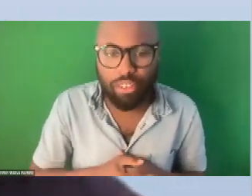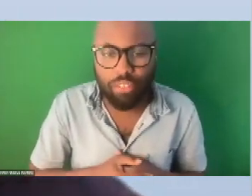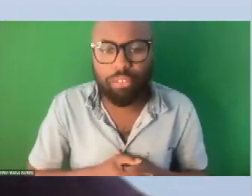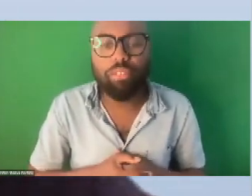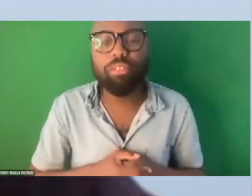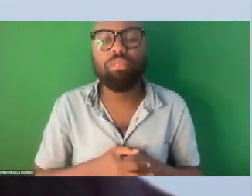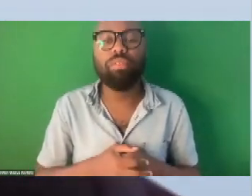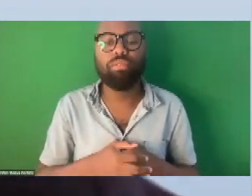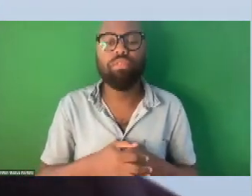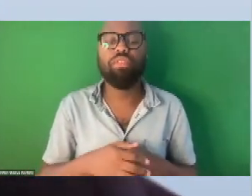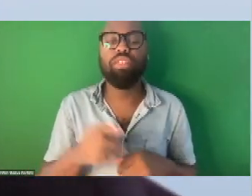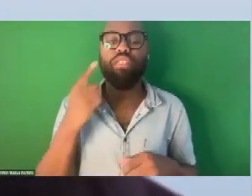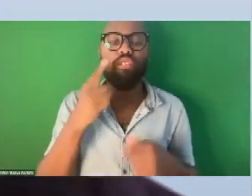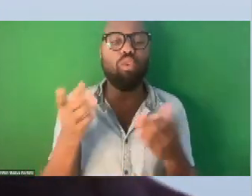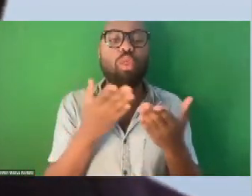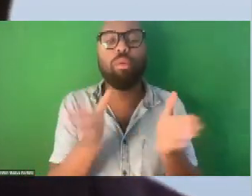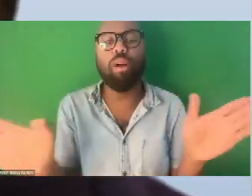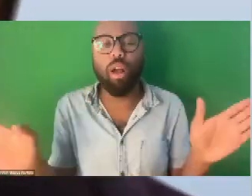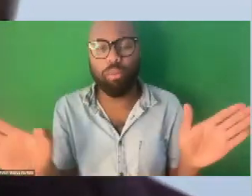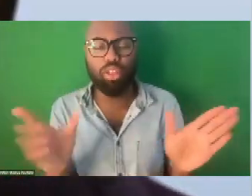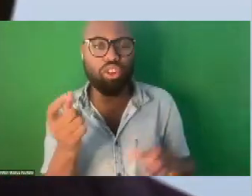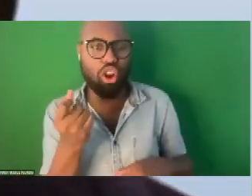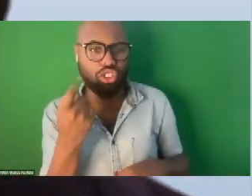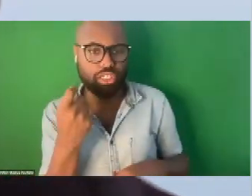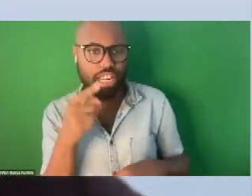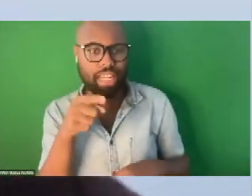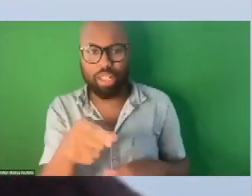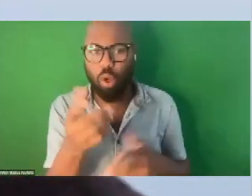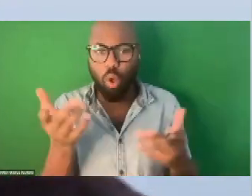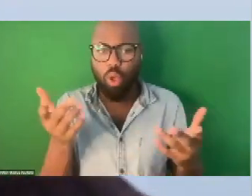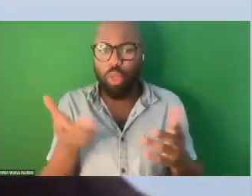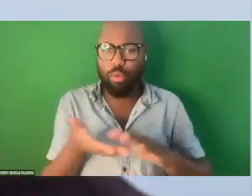the public to understand before it becomes an imperative.